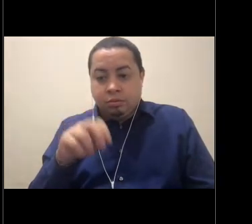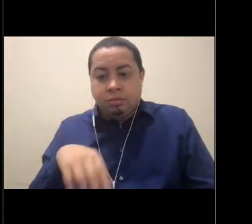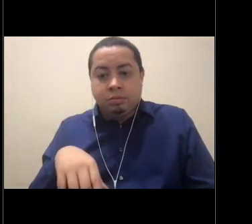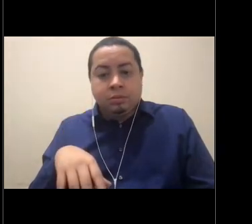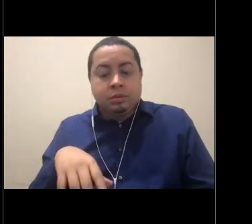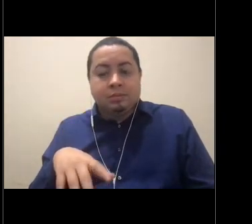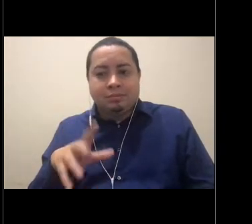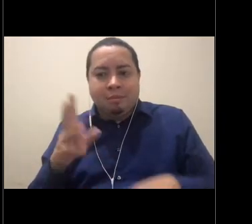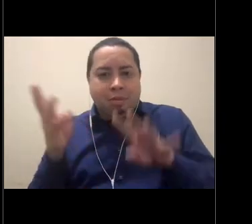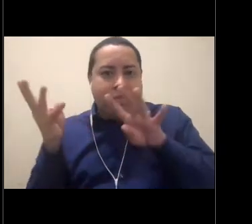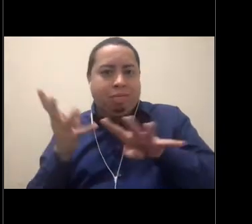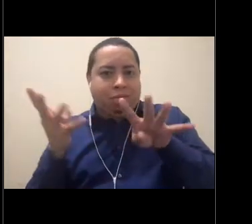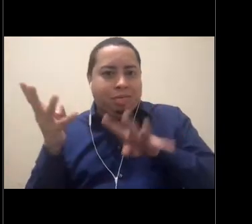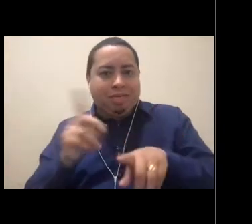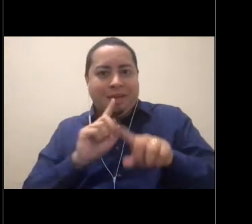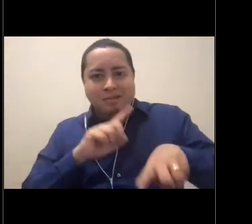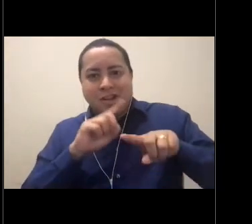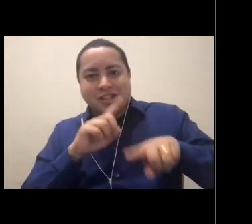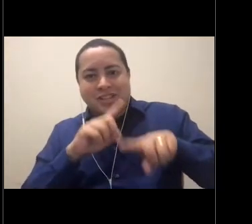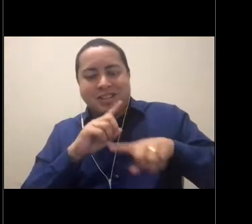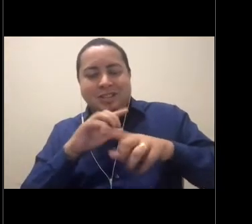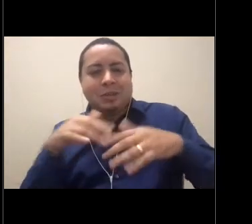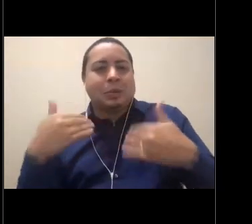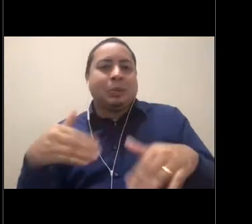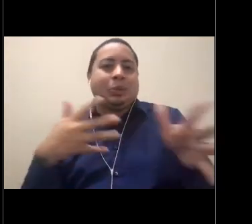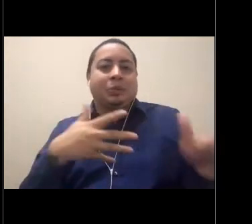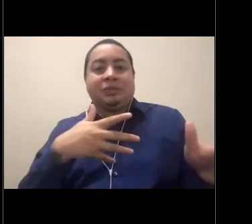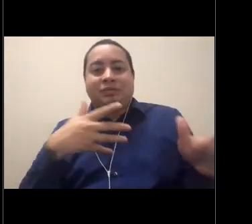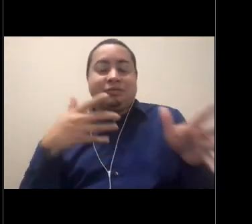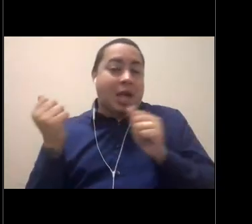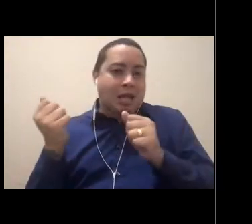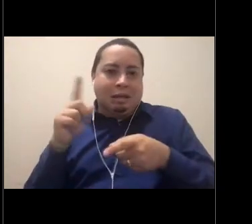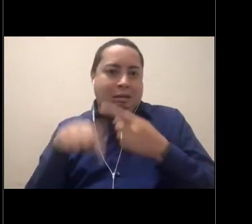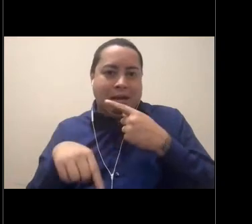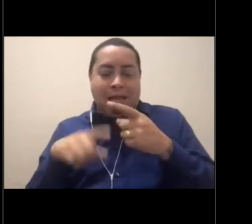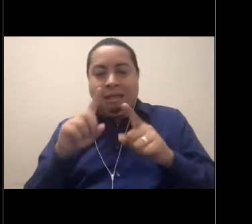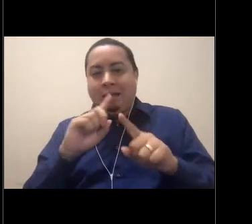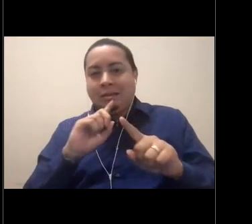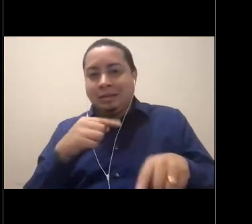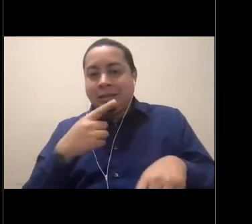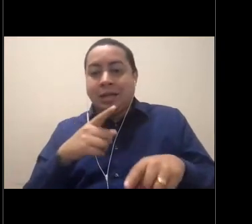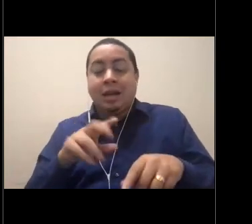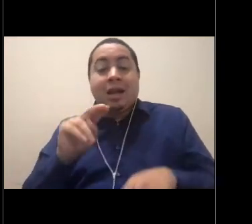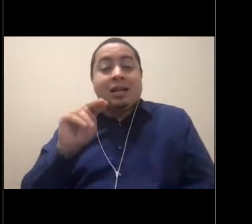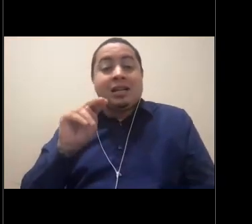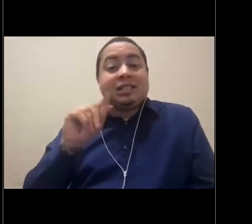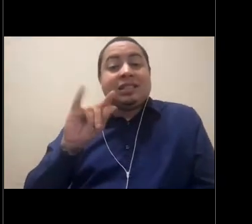I can't even attribute it to somebody, but let's see, Natalia thinks it might be a snowstorm.